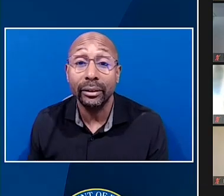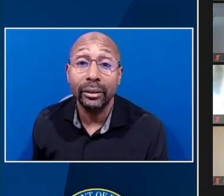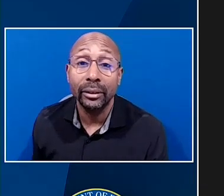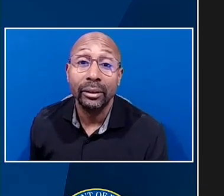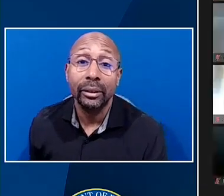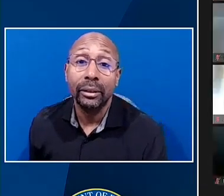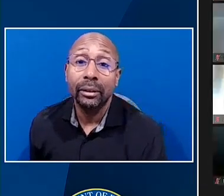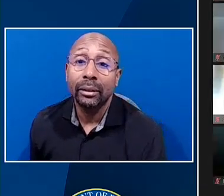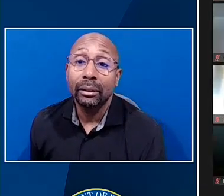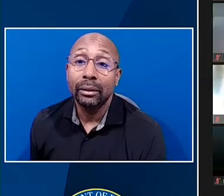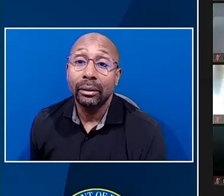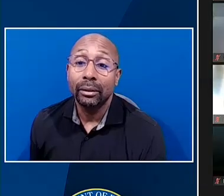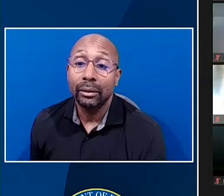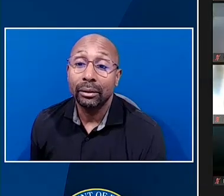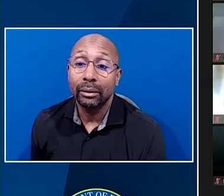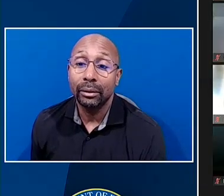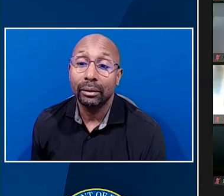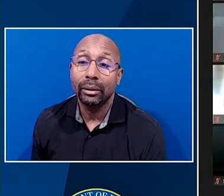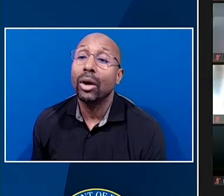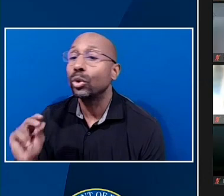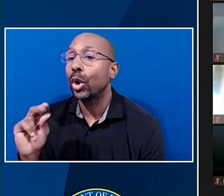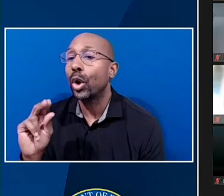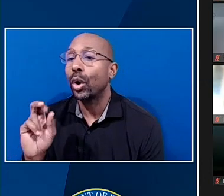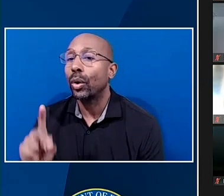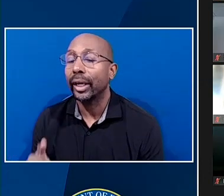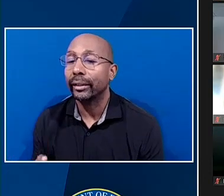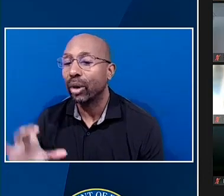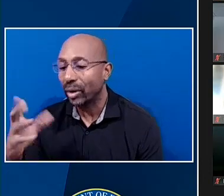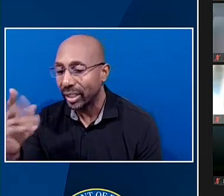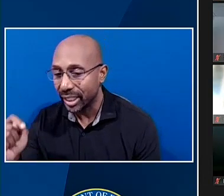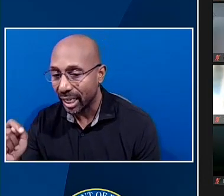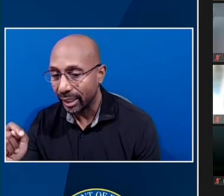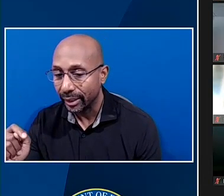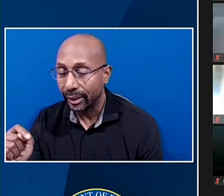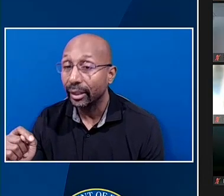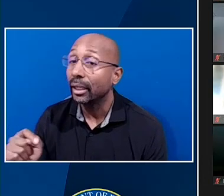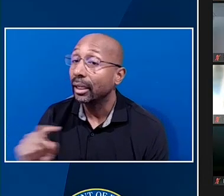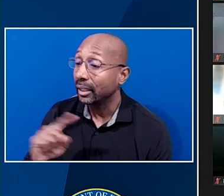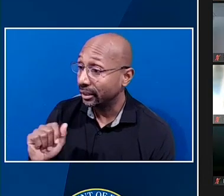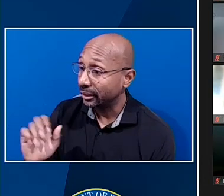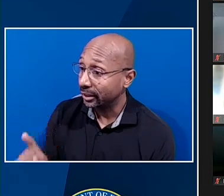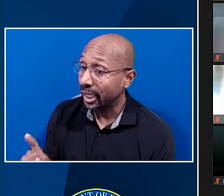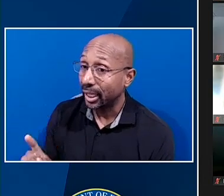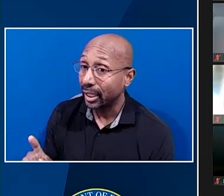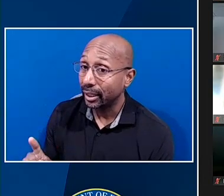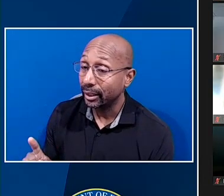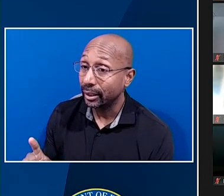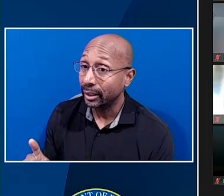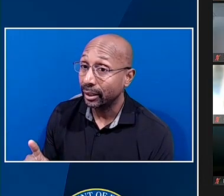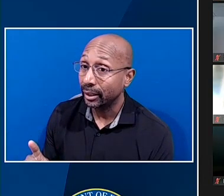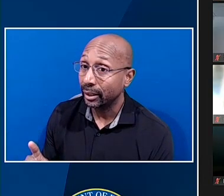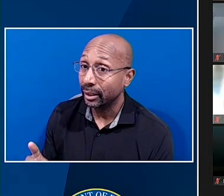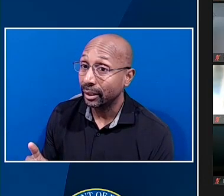Oh, okay. I see it in chat. Alright, so Zack Goodwin is coming in? It was actually about the next item.